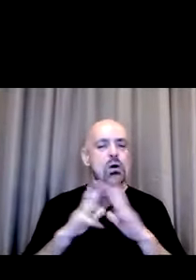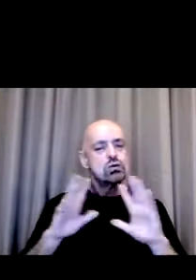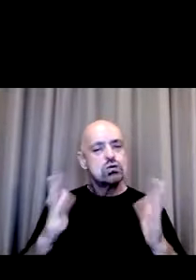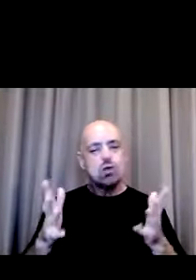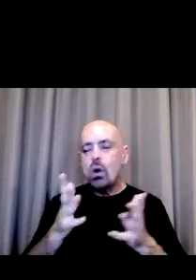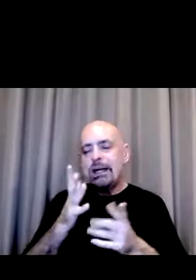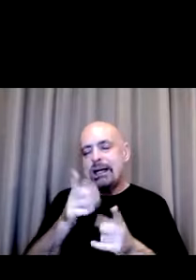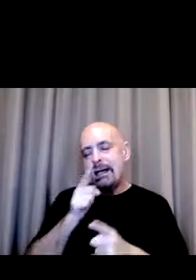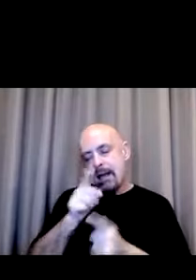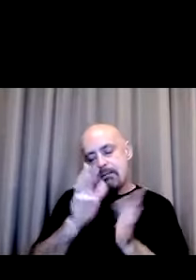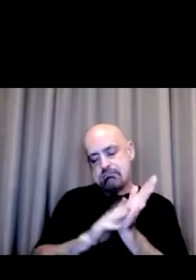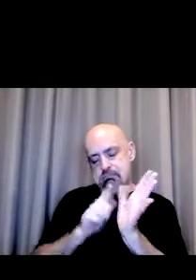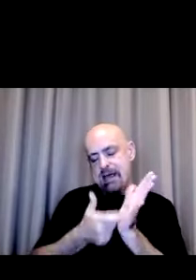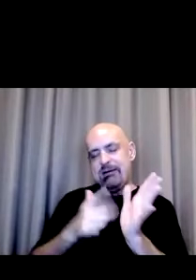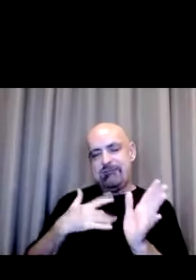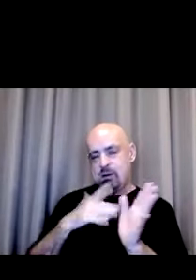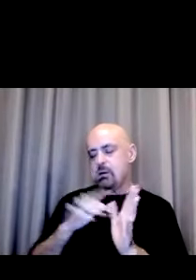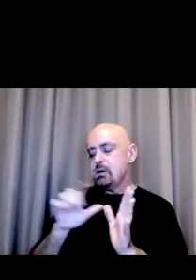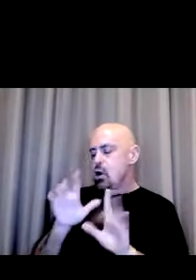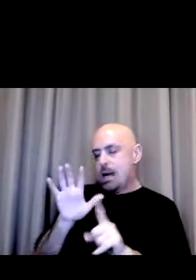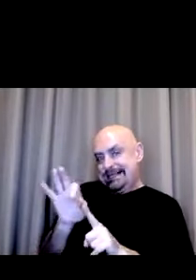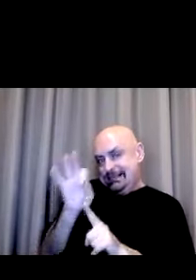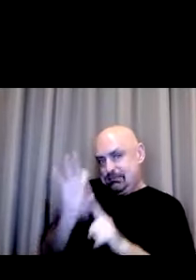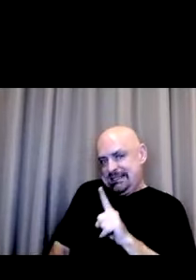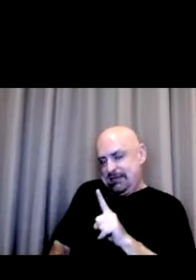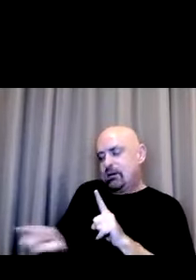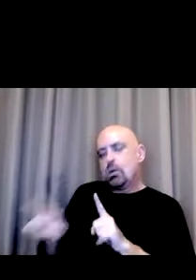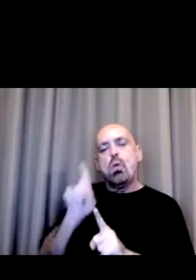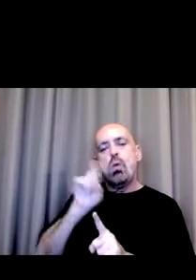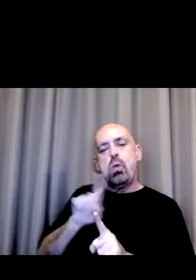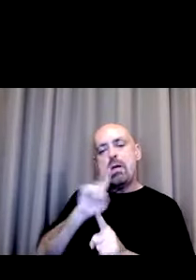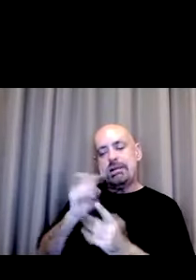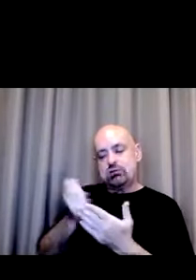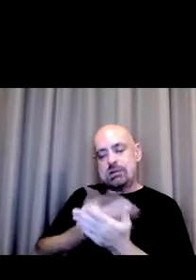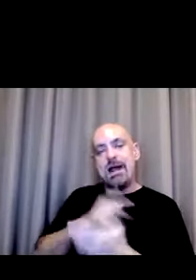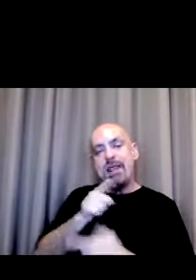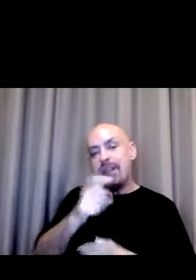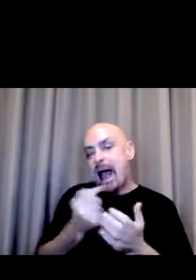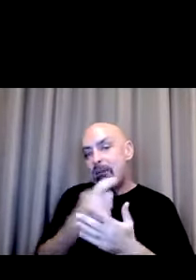evolved over the years, it's actually the change of it. When she